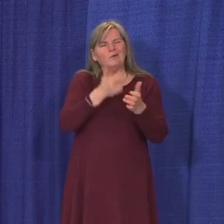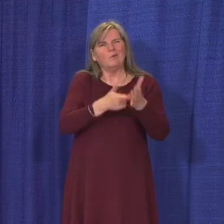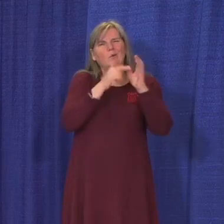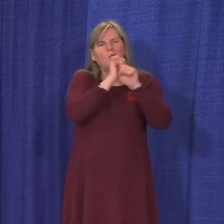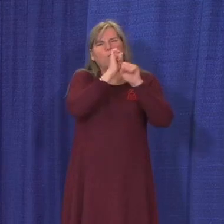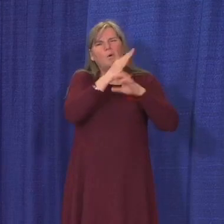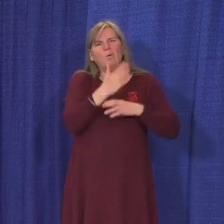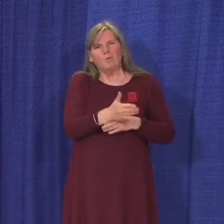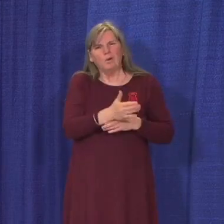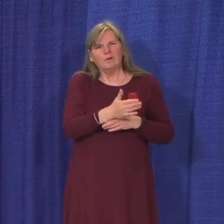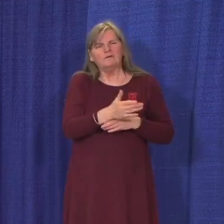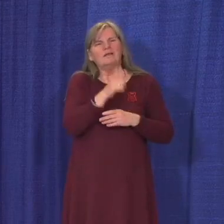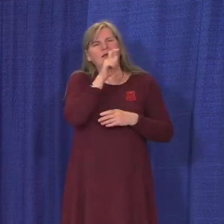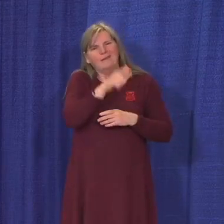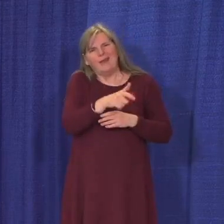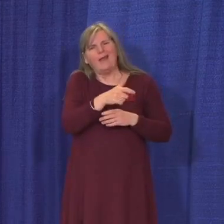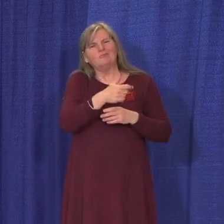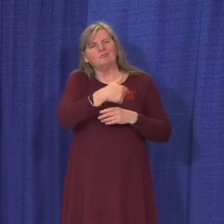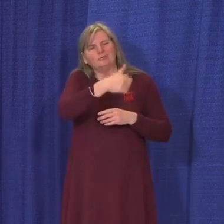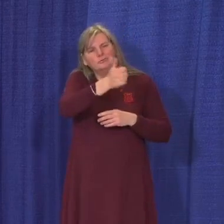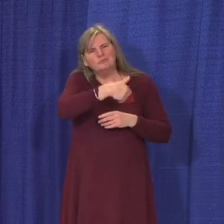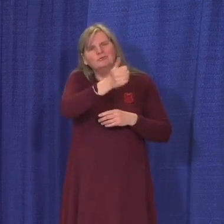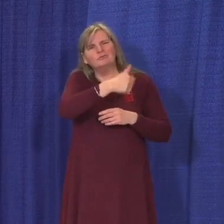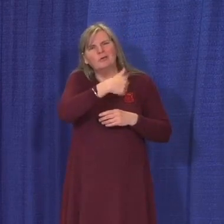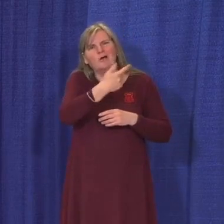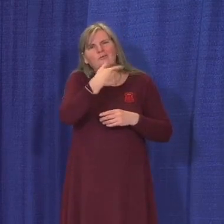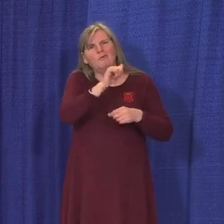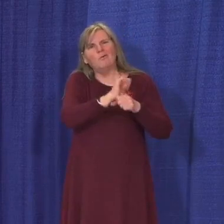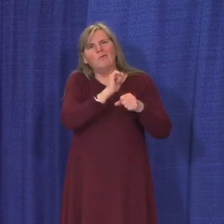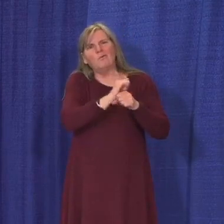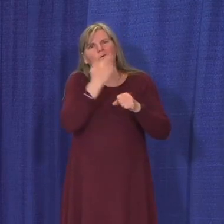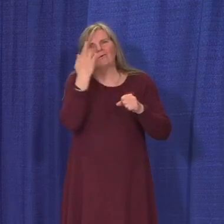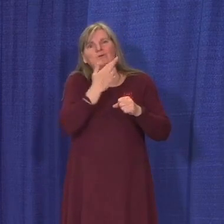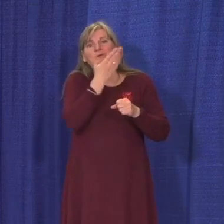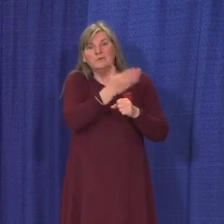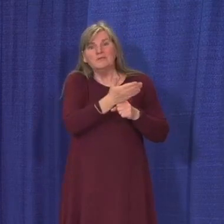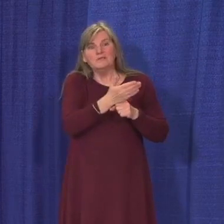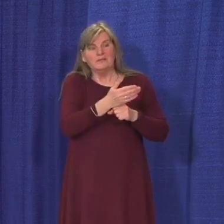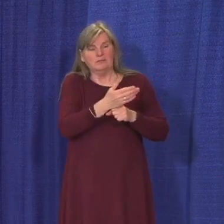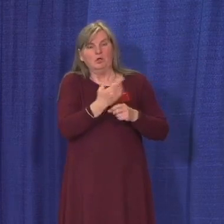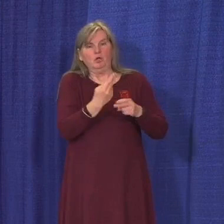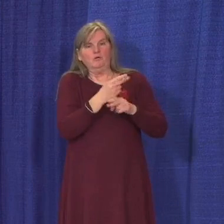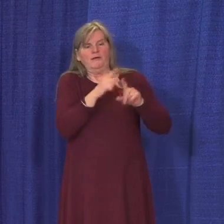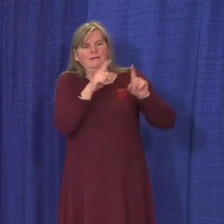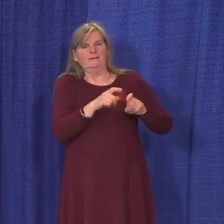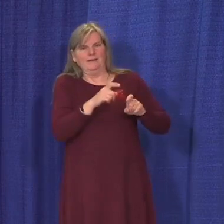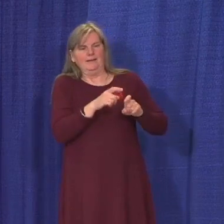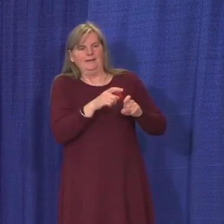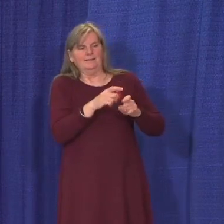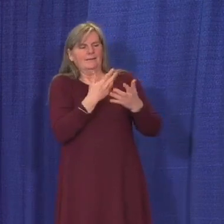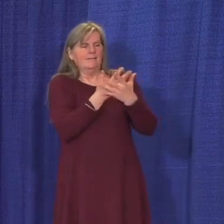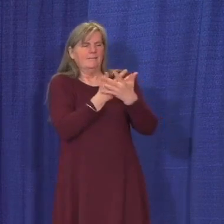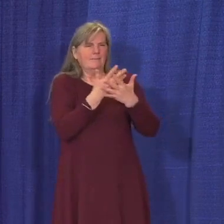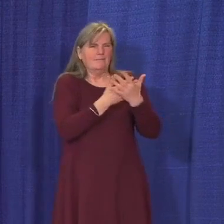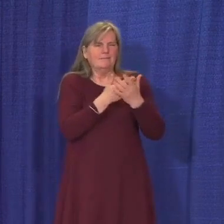We have begun implementing point-of-care testing using the avid ID Knaus testing.